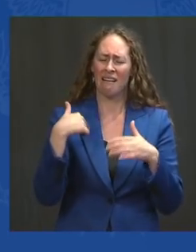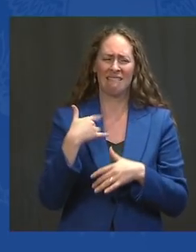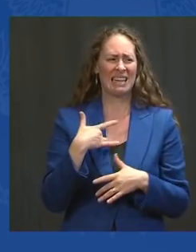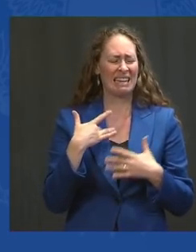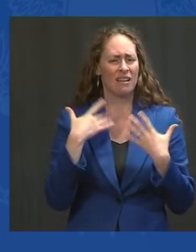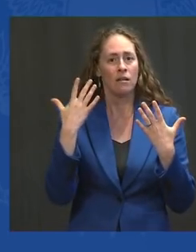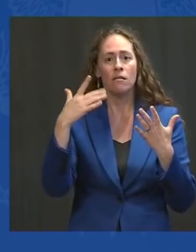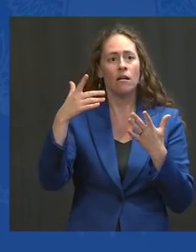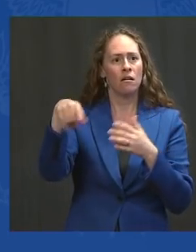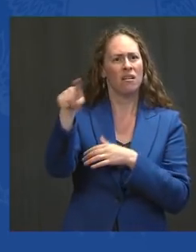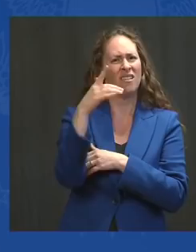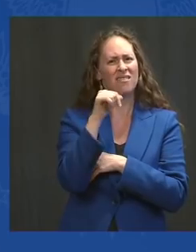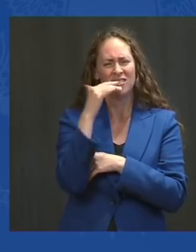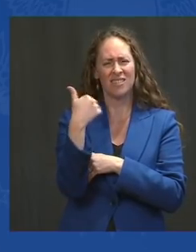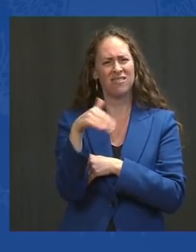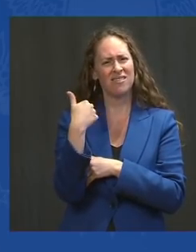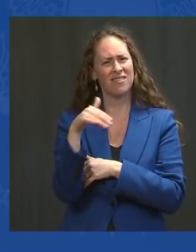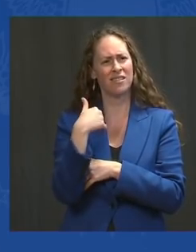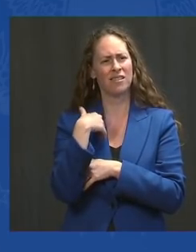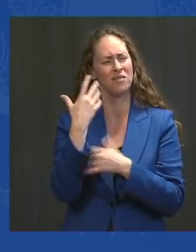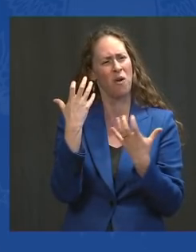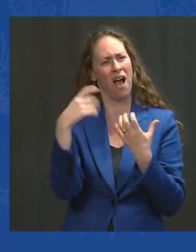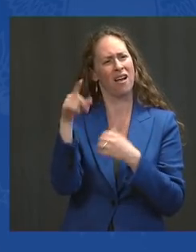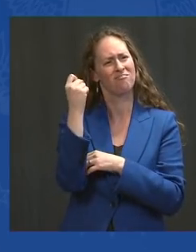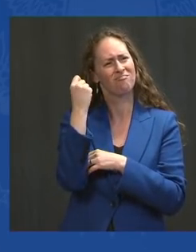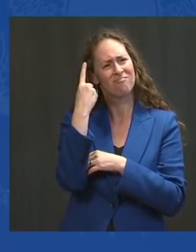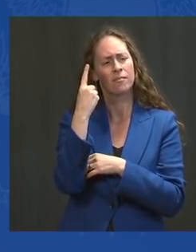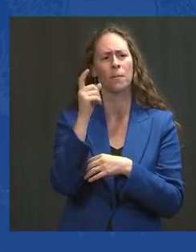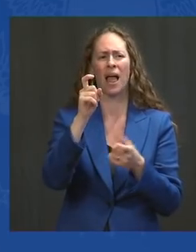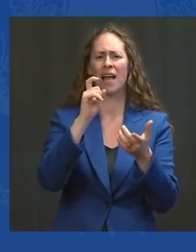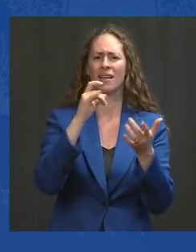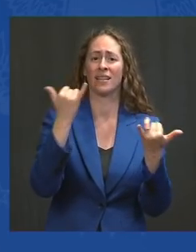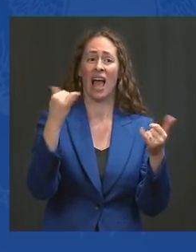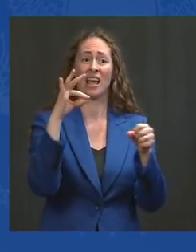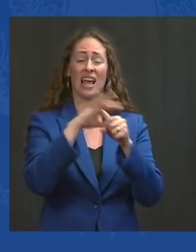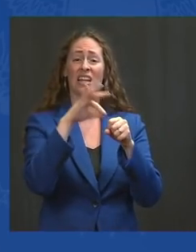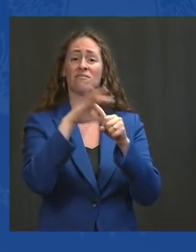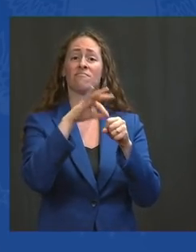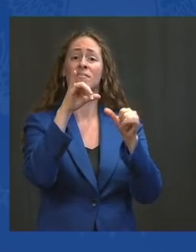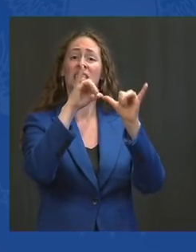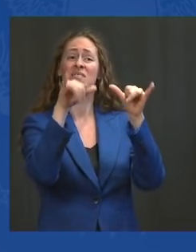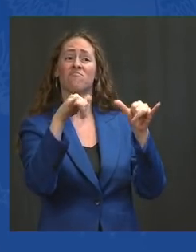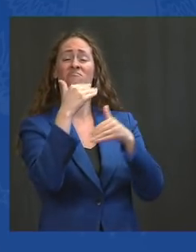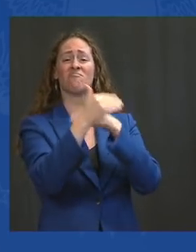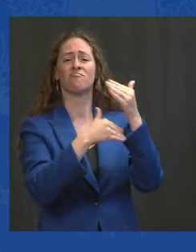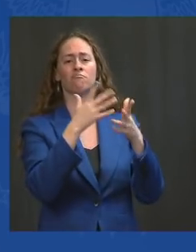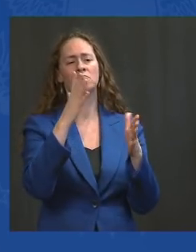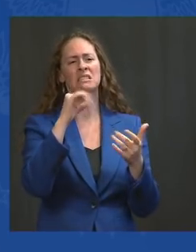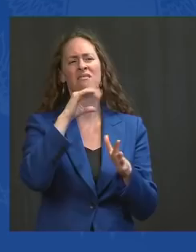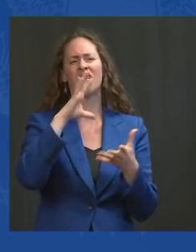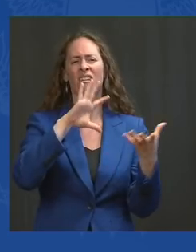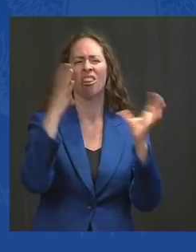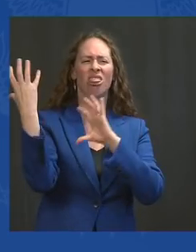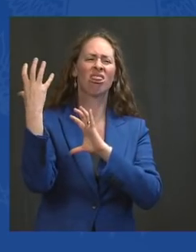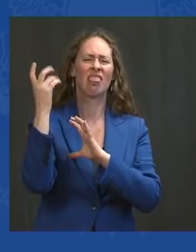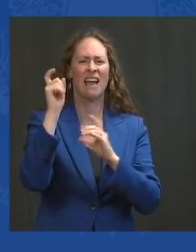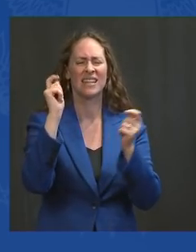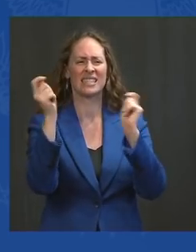We've got to shore up our election system and address the threats of election subversion, not just from abroad -- which I spent time with Putin talking about --